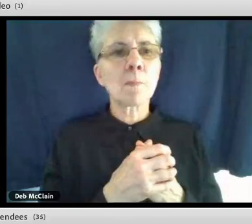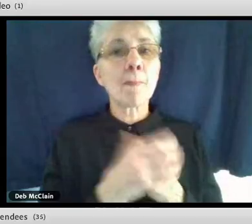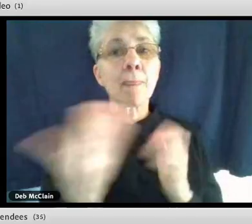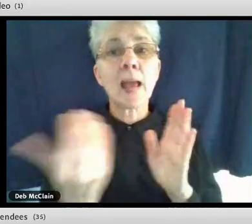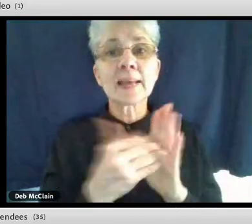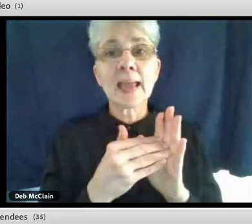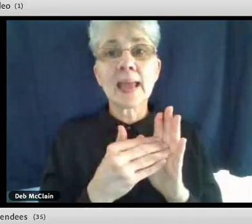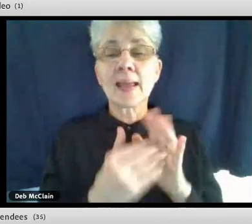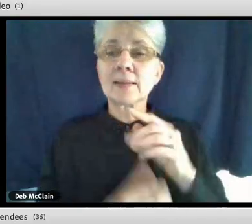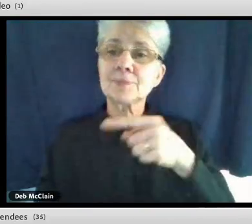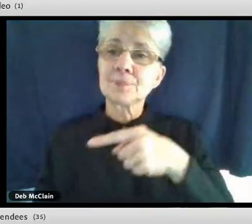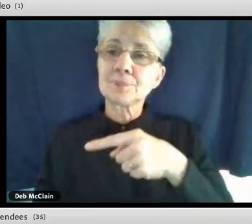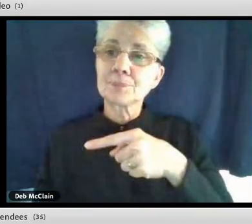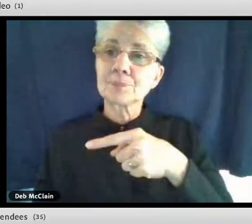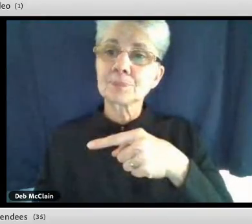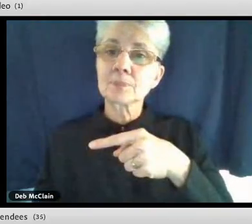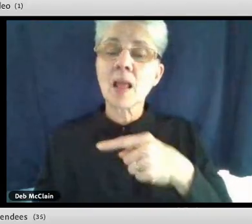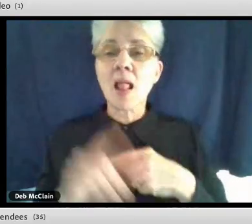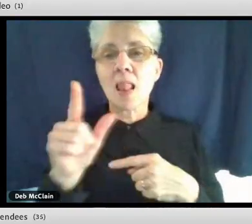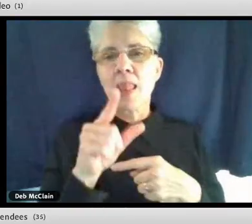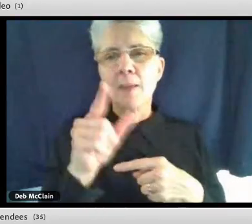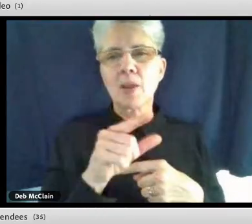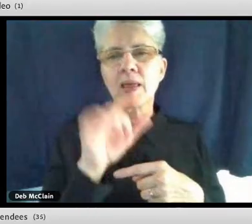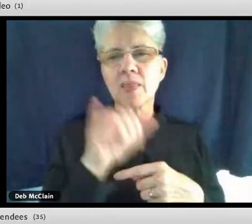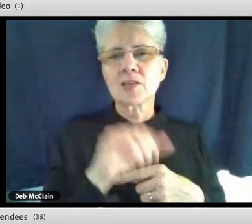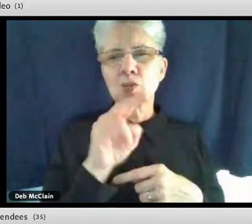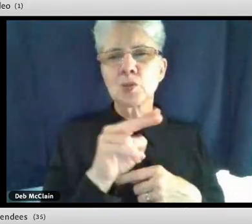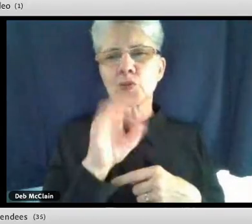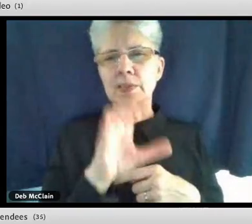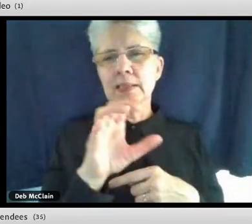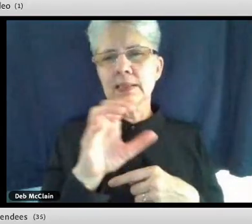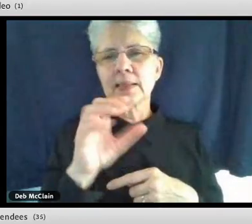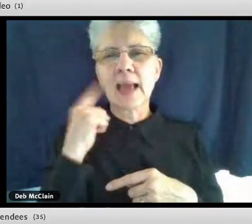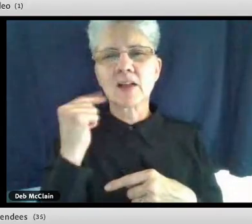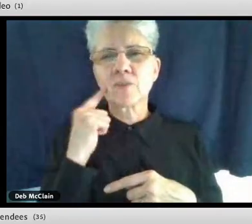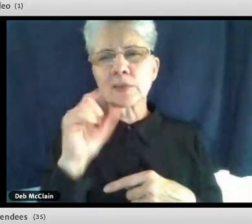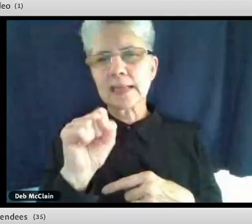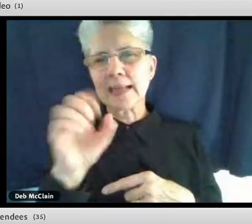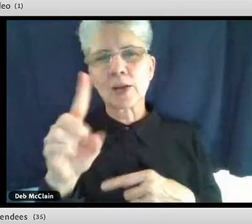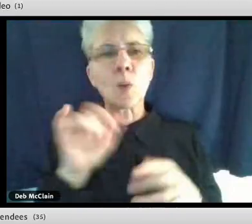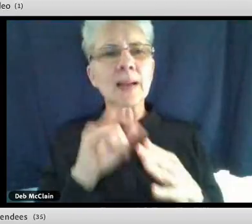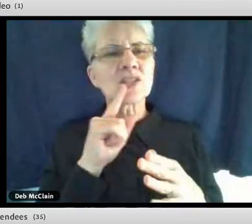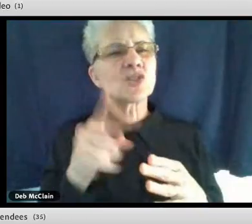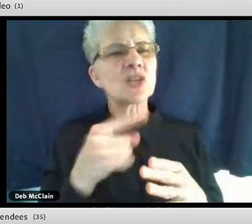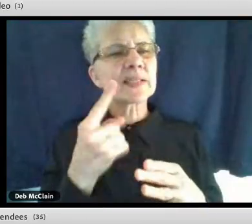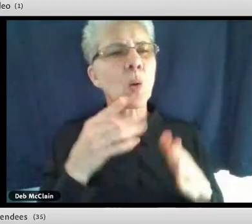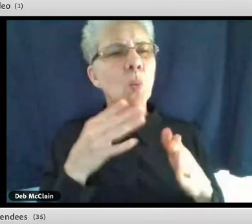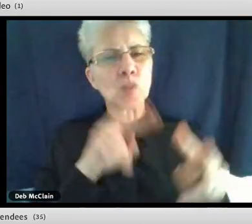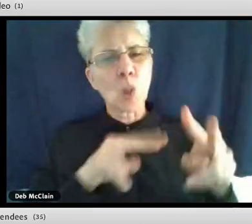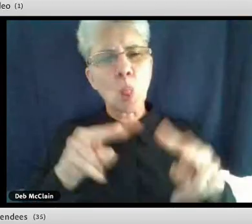so, again, this is one of the libraries. This is the University of California in San Diego,